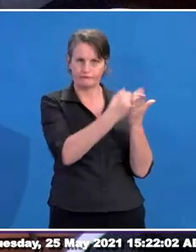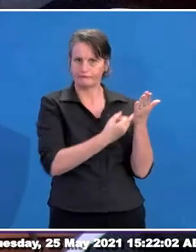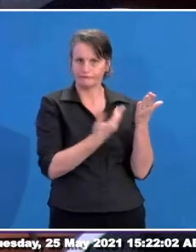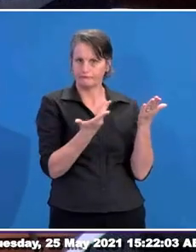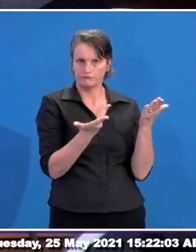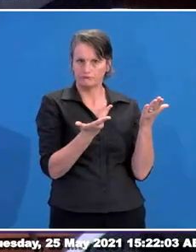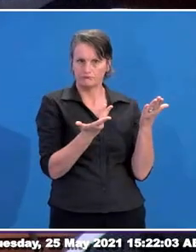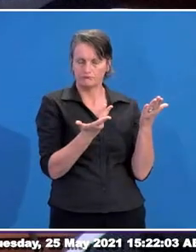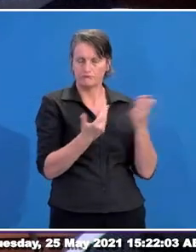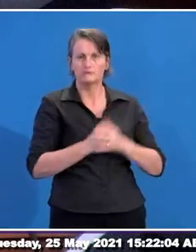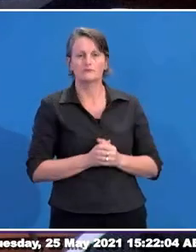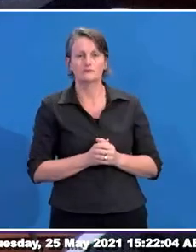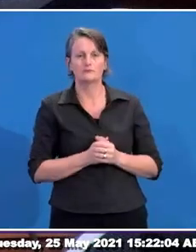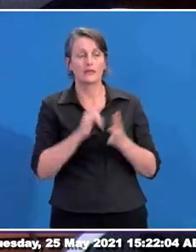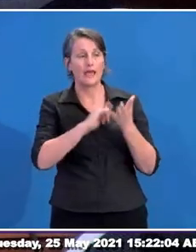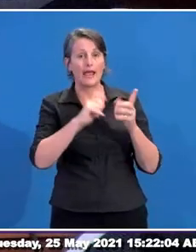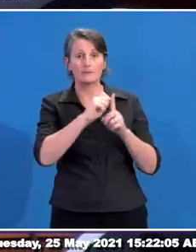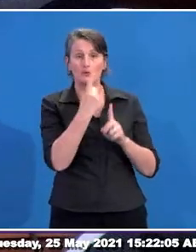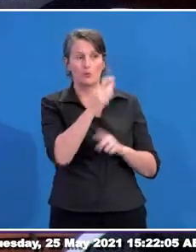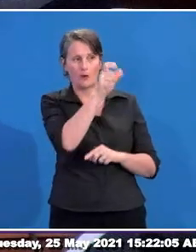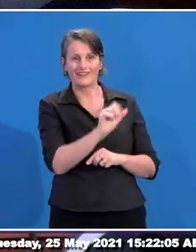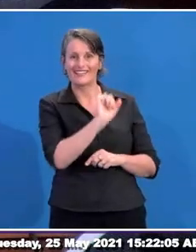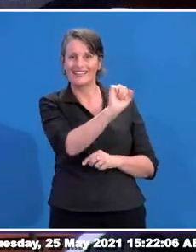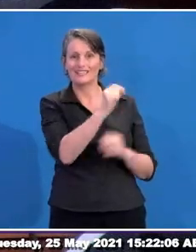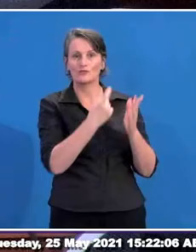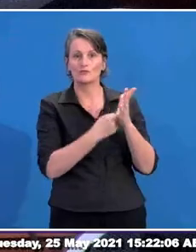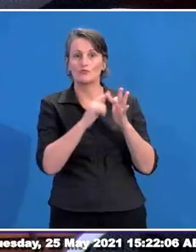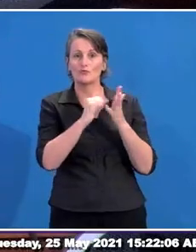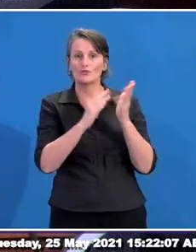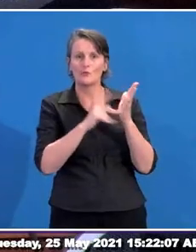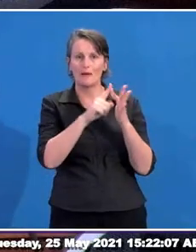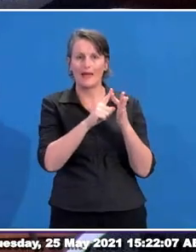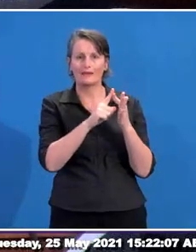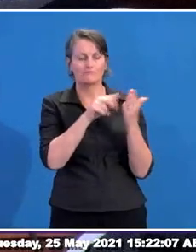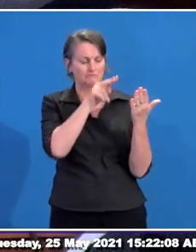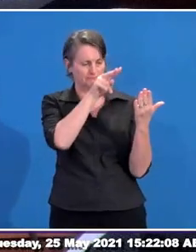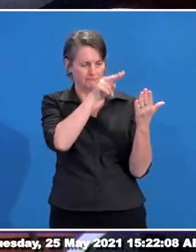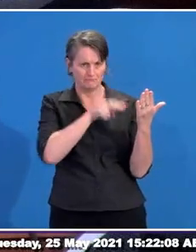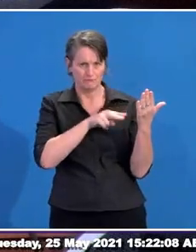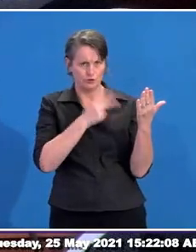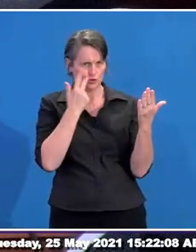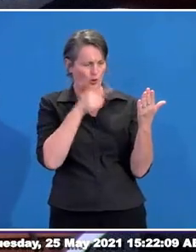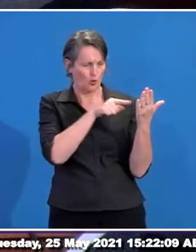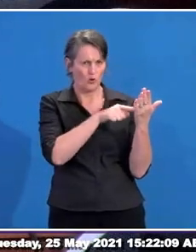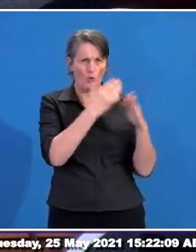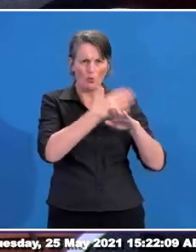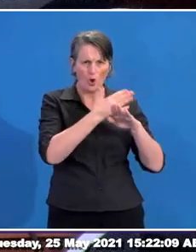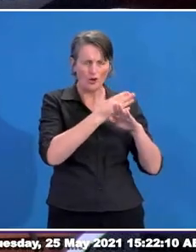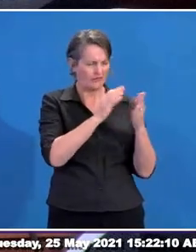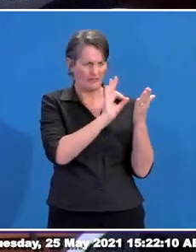SP1's resume displayed several significant breaks in employment continuity which